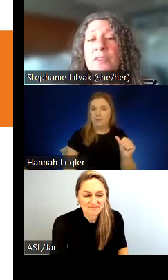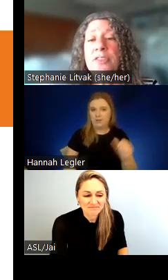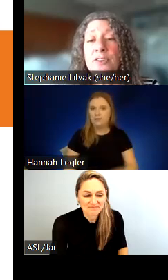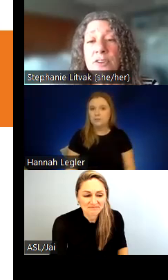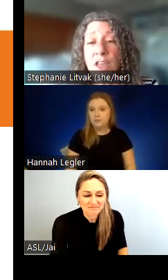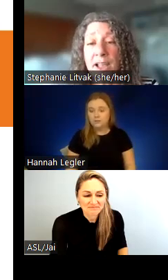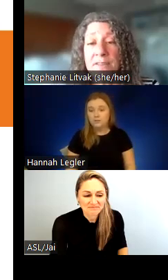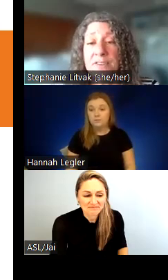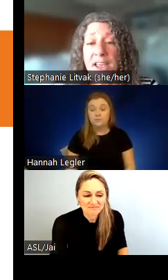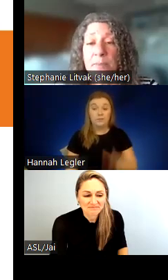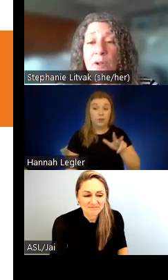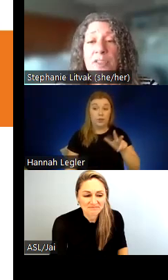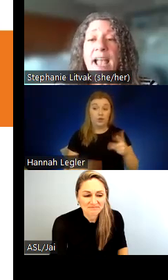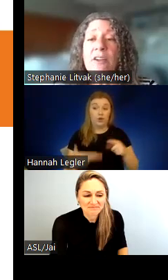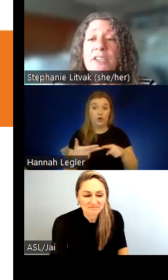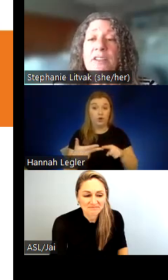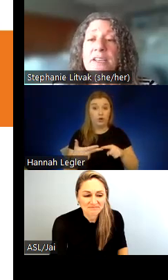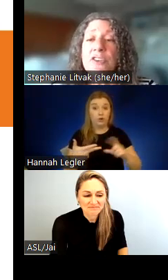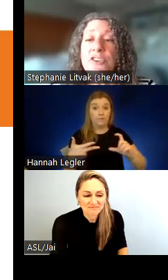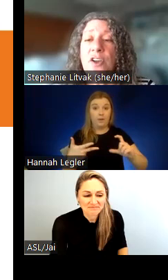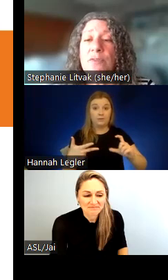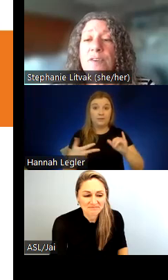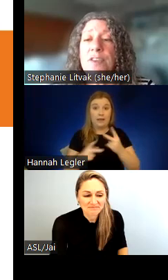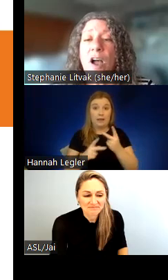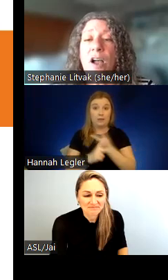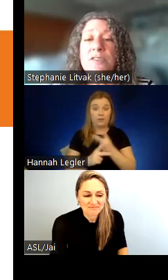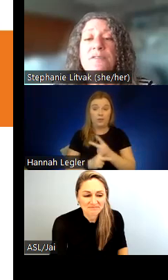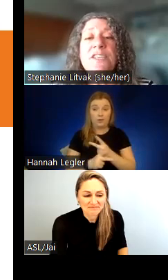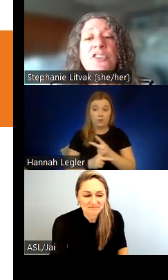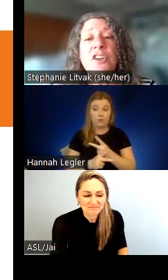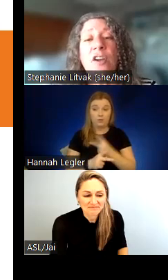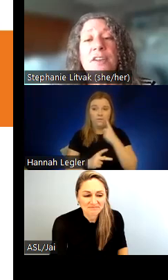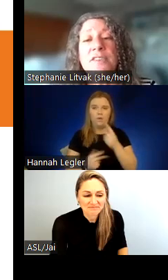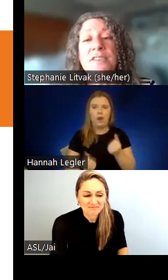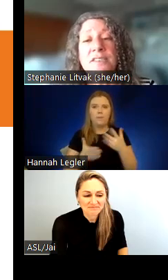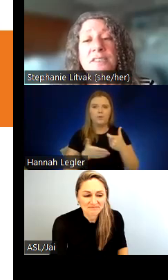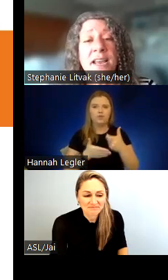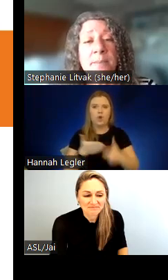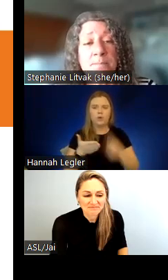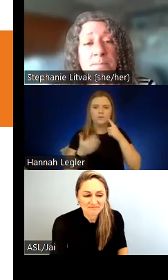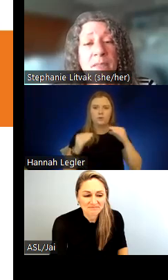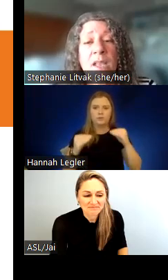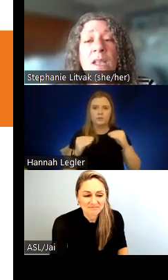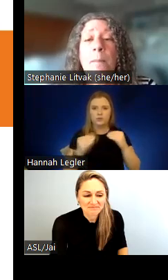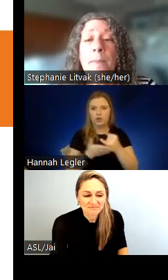In the third line of the table, the calculation shown for the cost of teaching artists is the same.